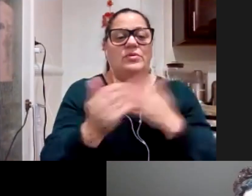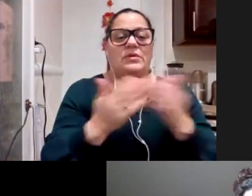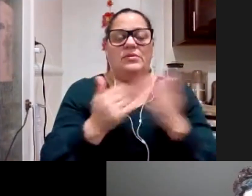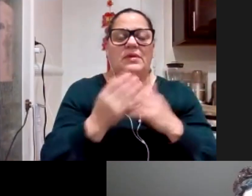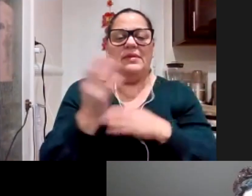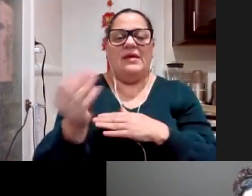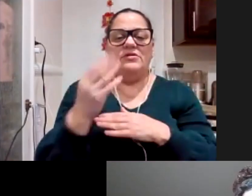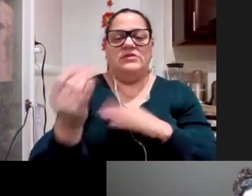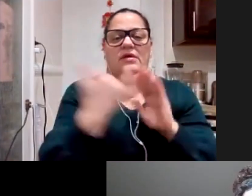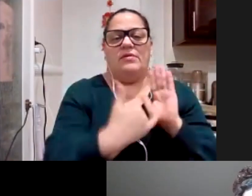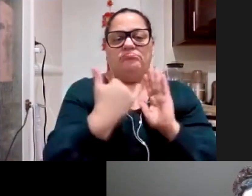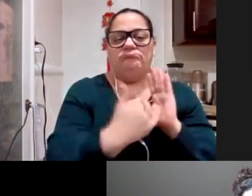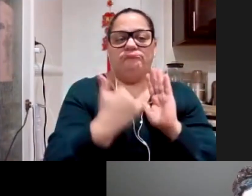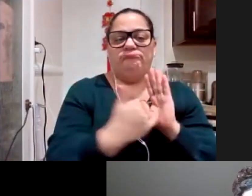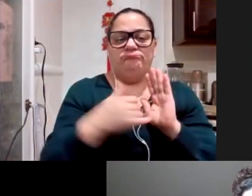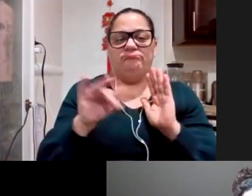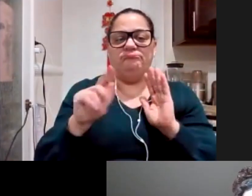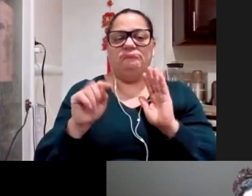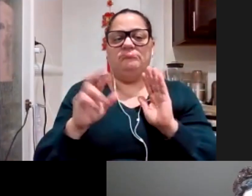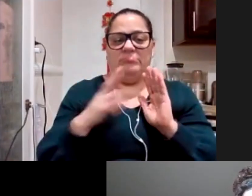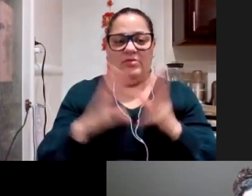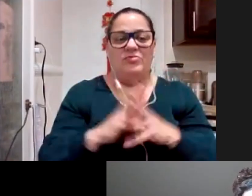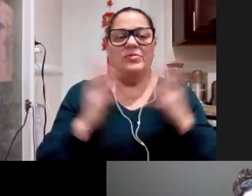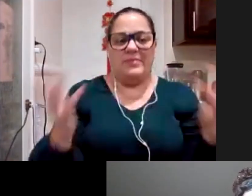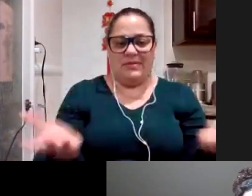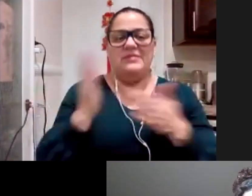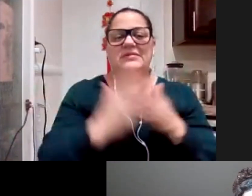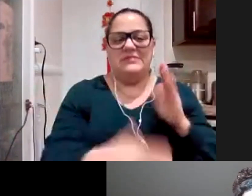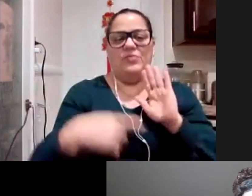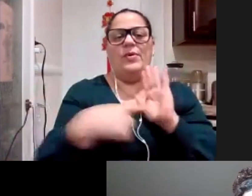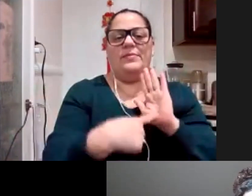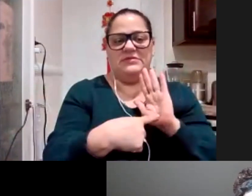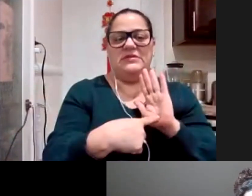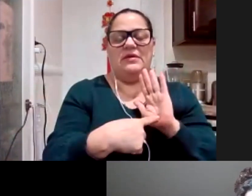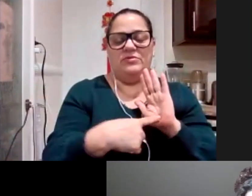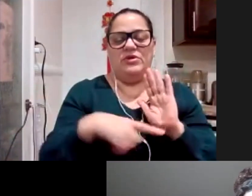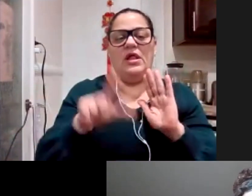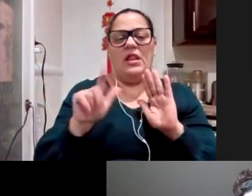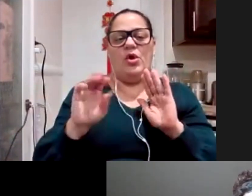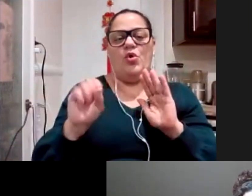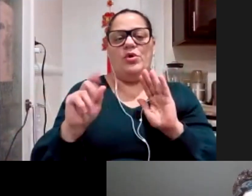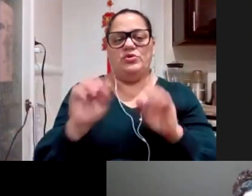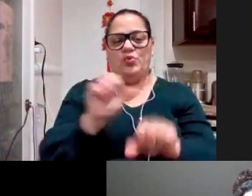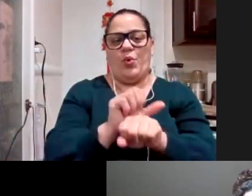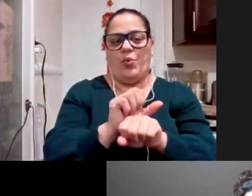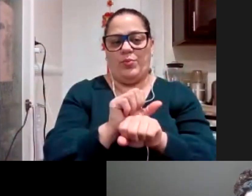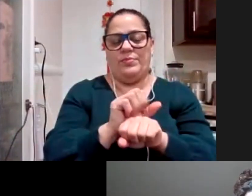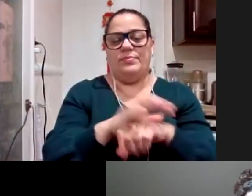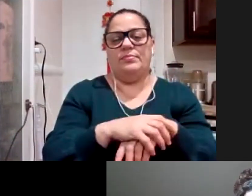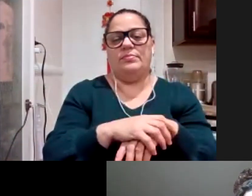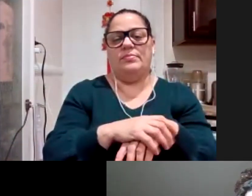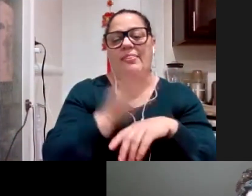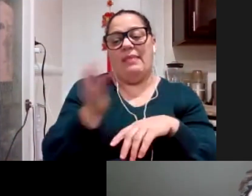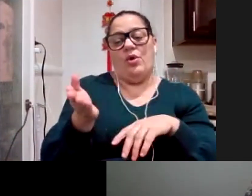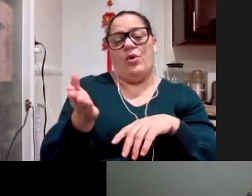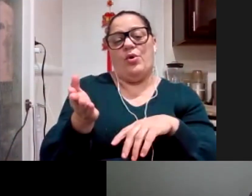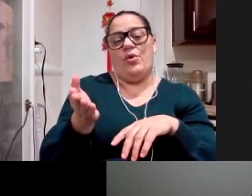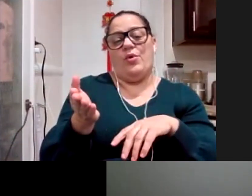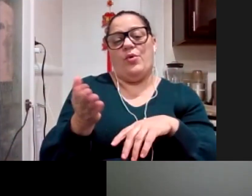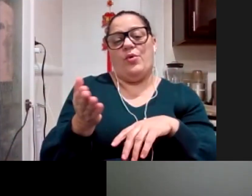fair I think there will be some representation of Lois work um there simply because of some of